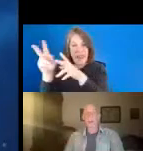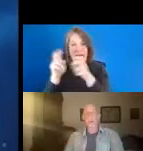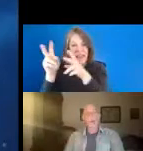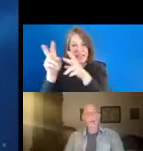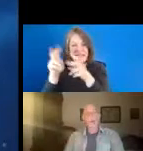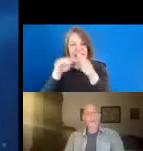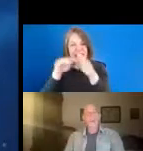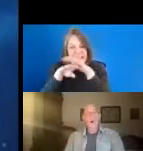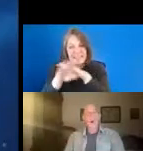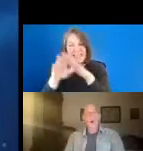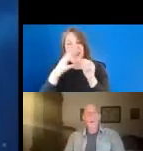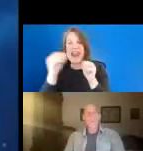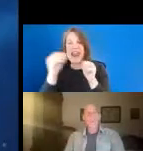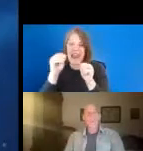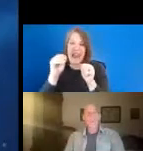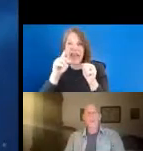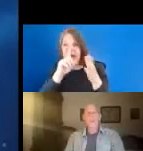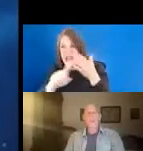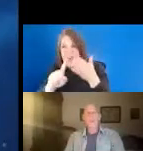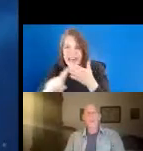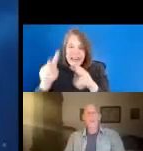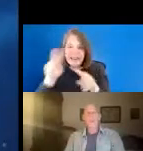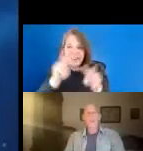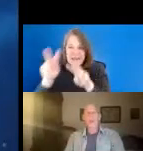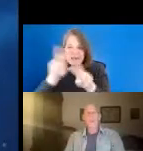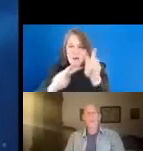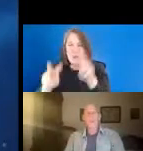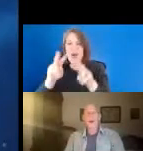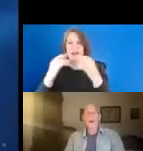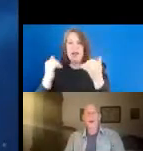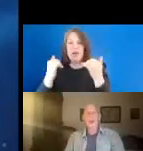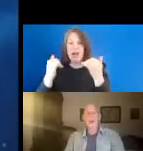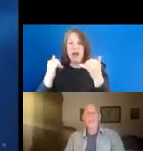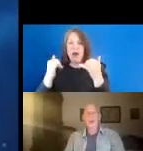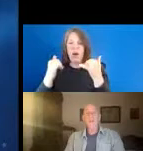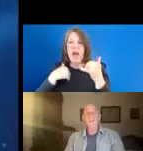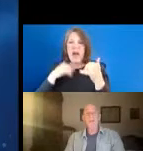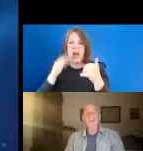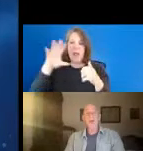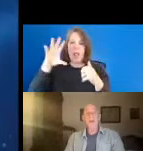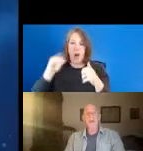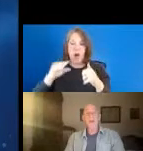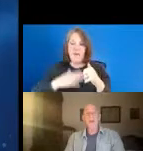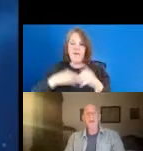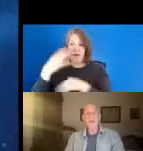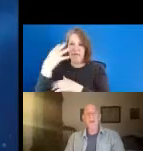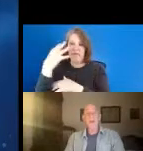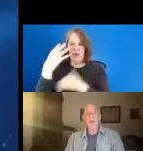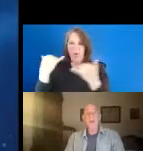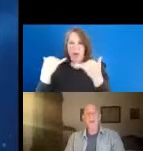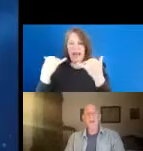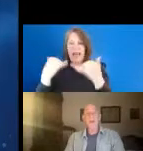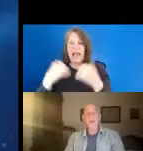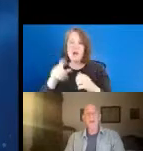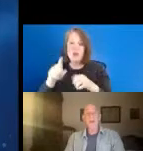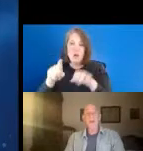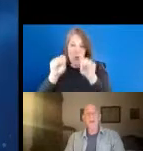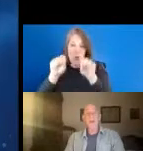16:19:46 I am going to turn off my video right now so that you can concentrate